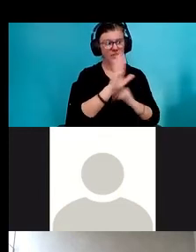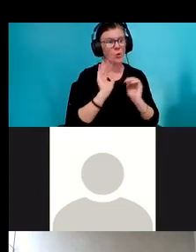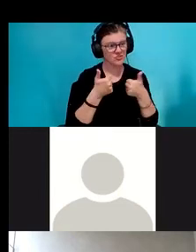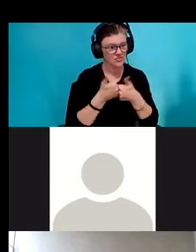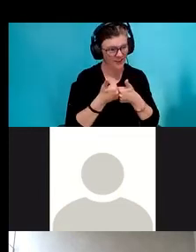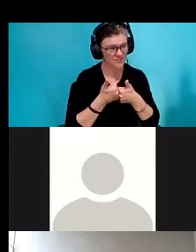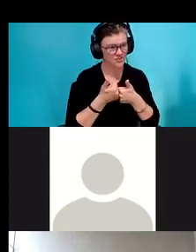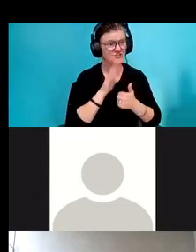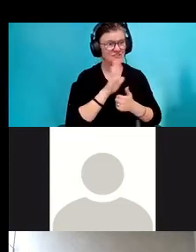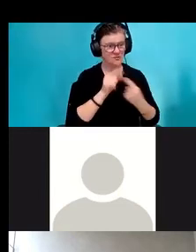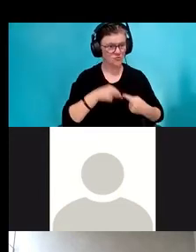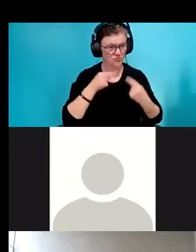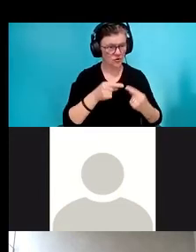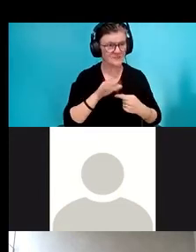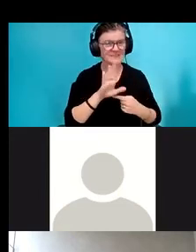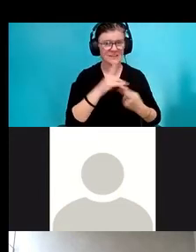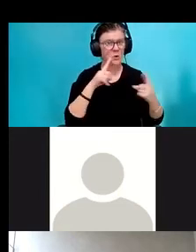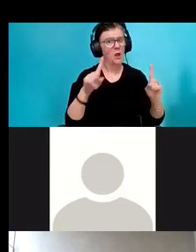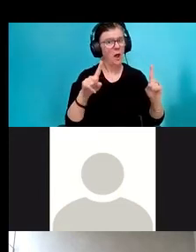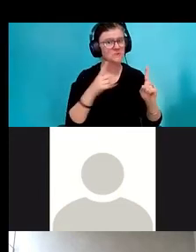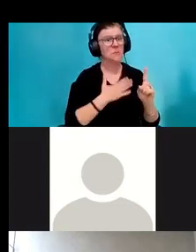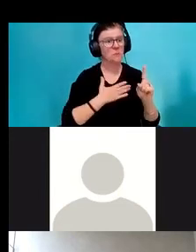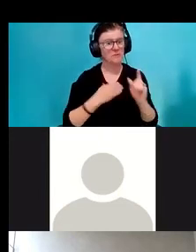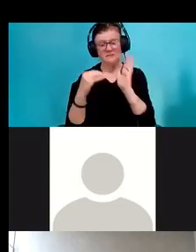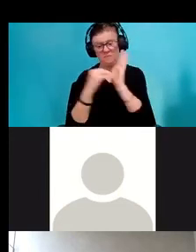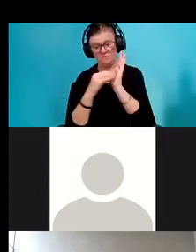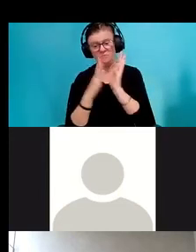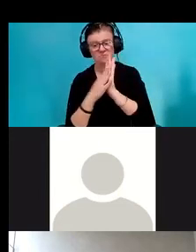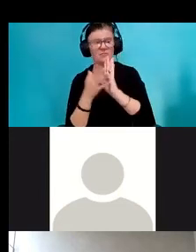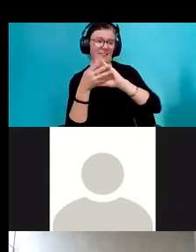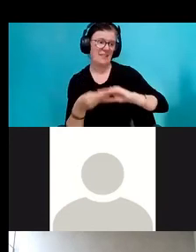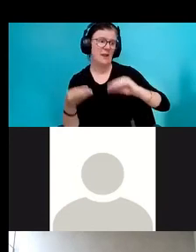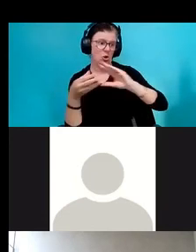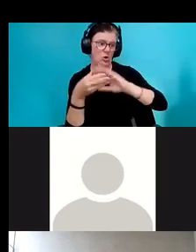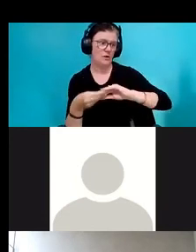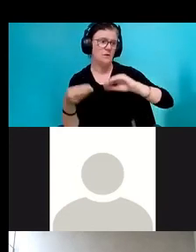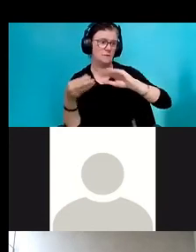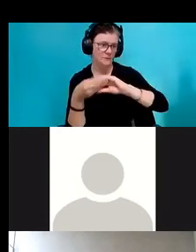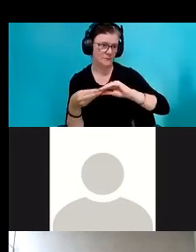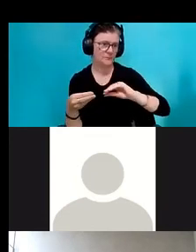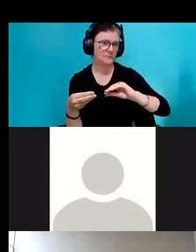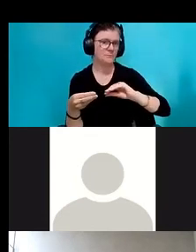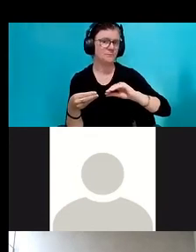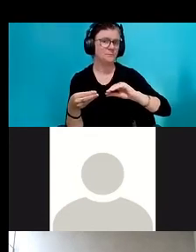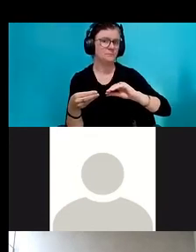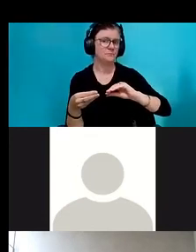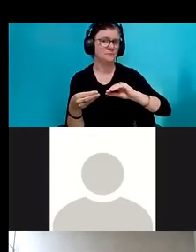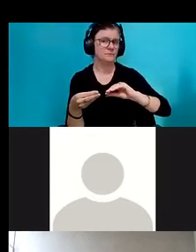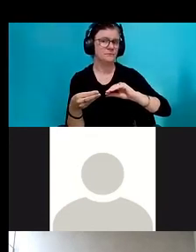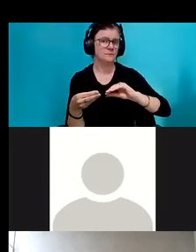OVW would like to see you capture that in the narrative. And we're recommending that you try and use